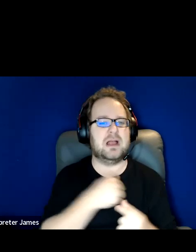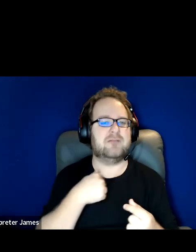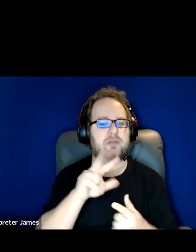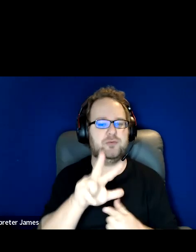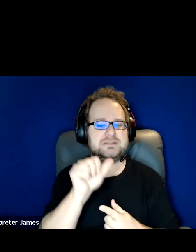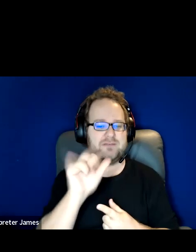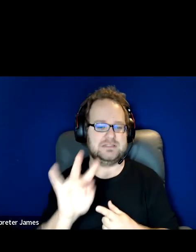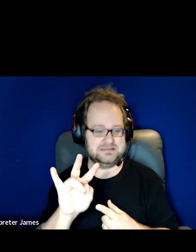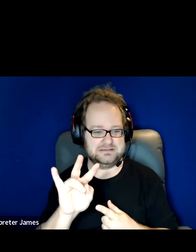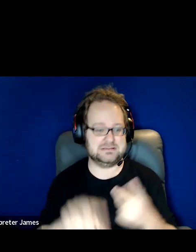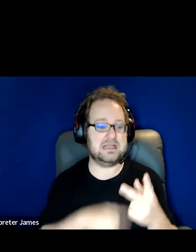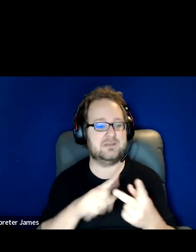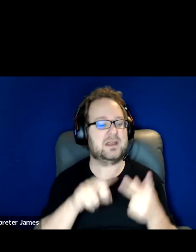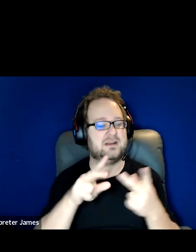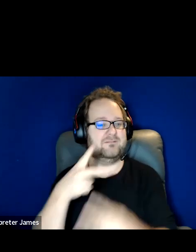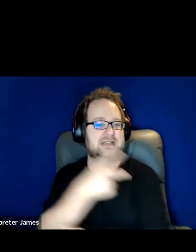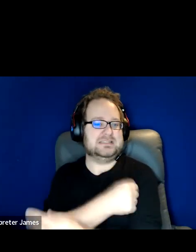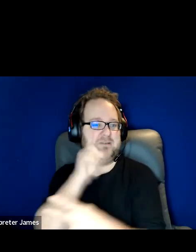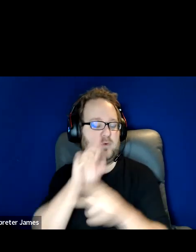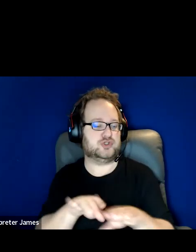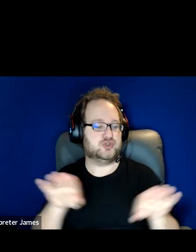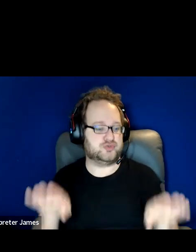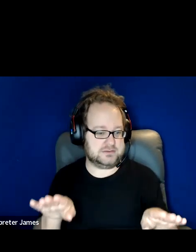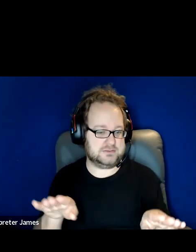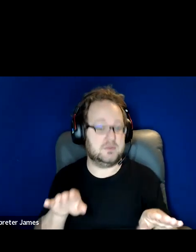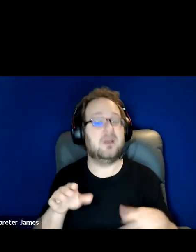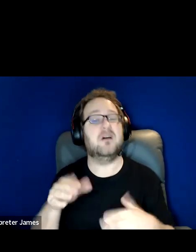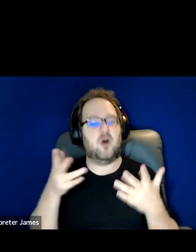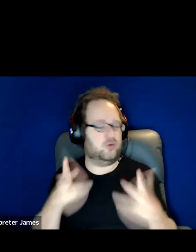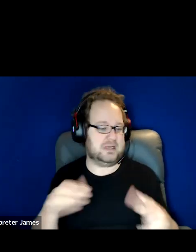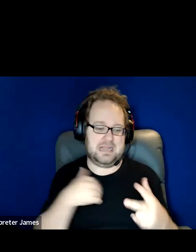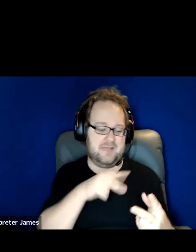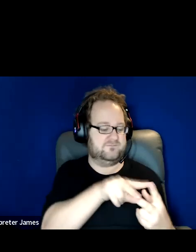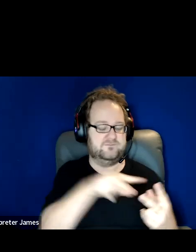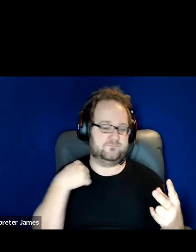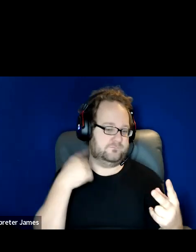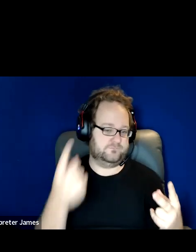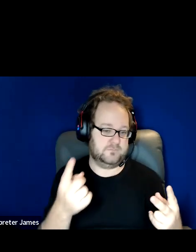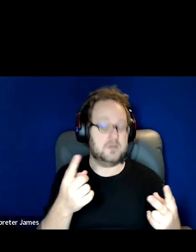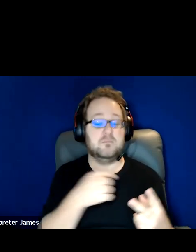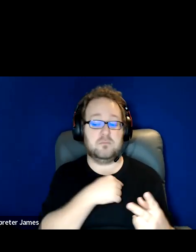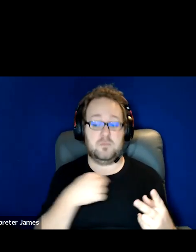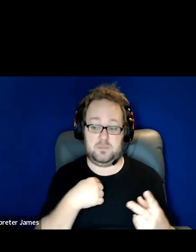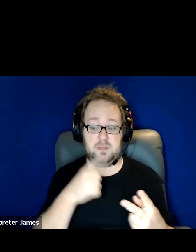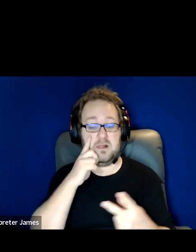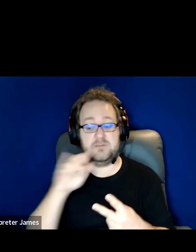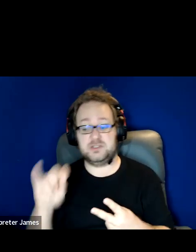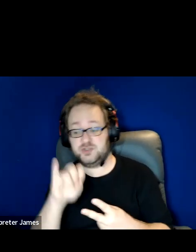support access to vaccine but in order to make sure that adults who are uninsured or underinsured can have access